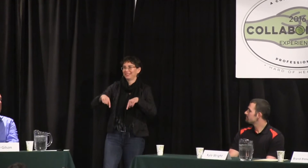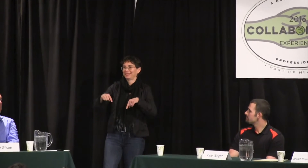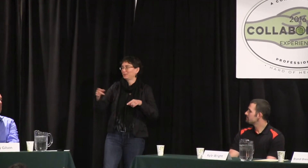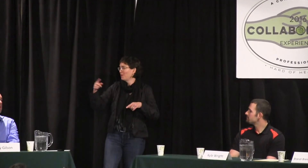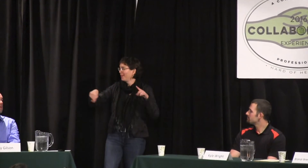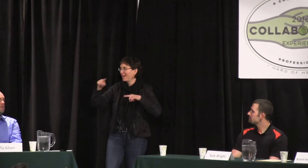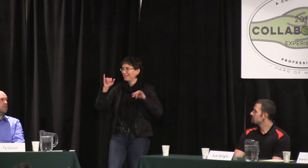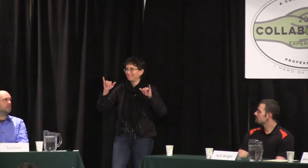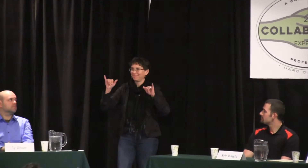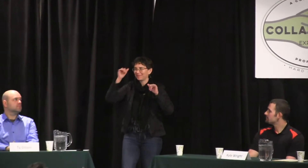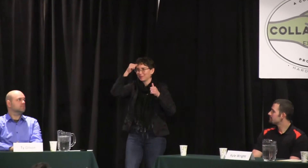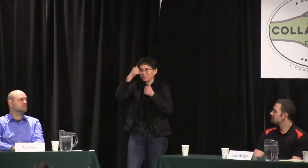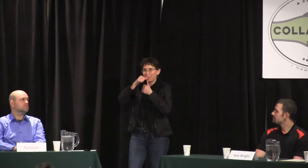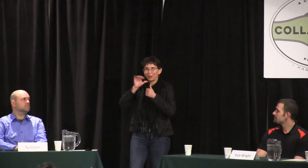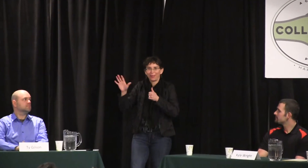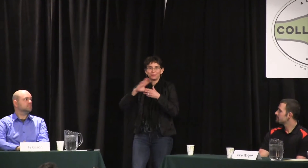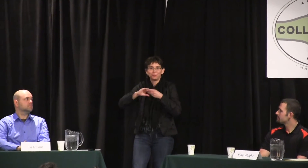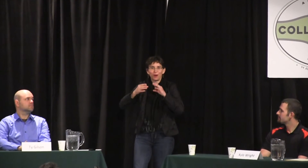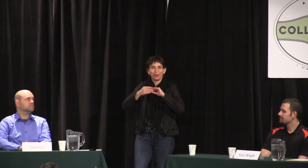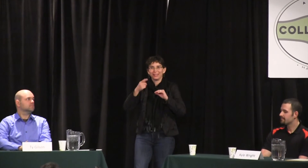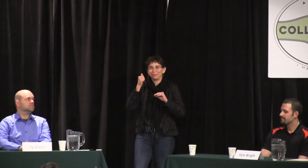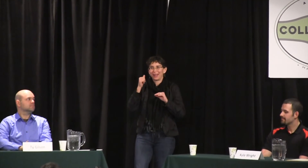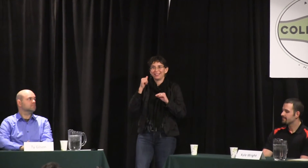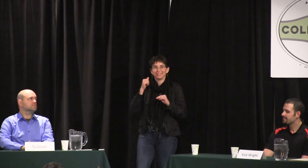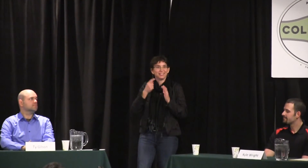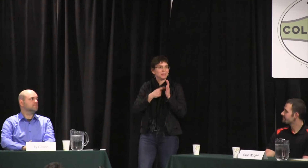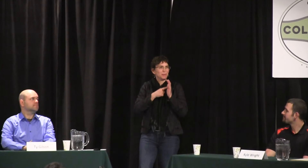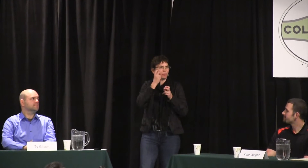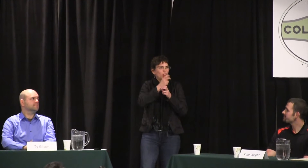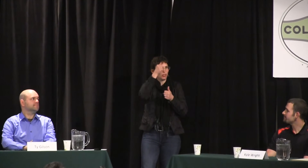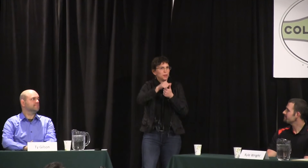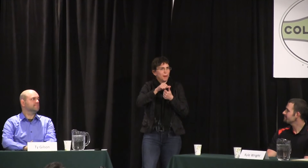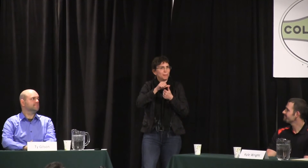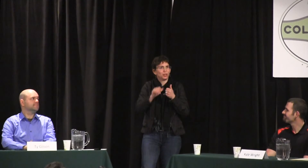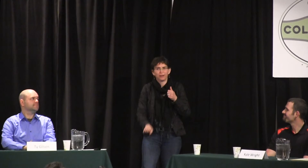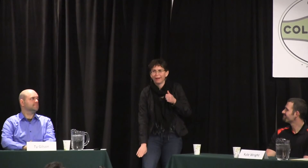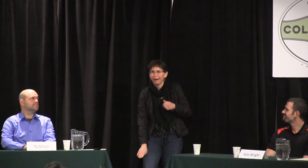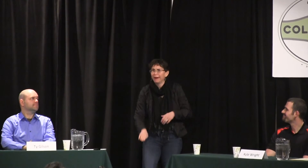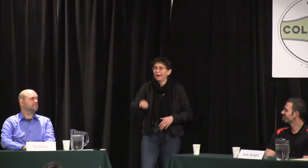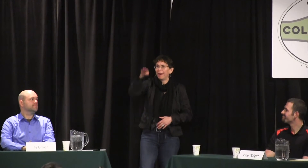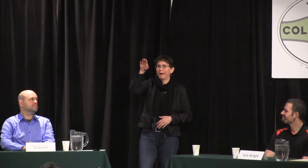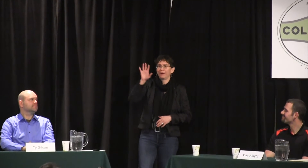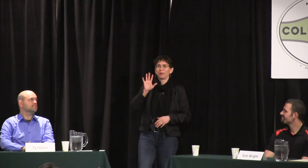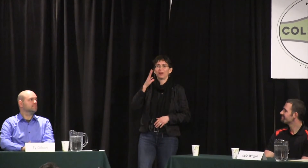We had a little practice session beforehand. So kind of get their stories out. And, you know, it's a little difficult